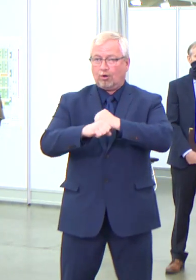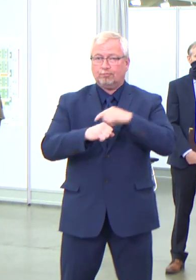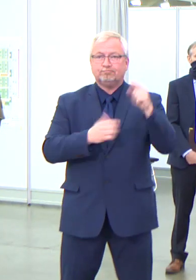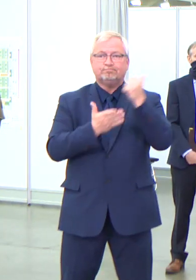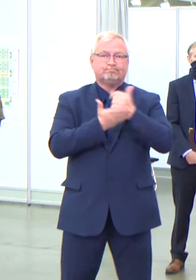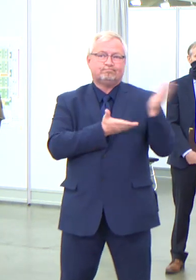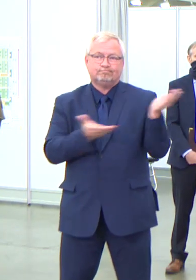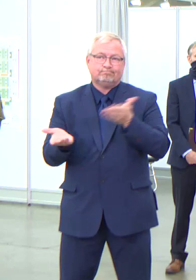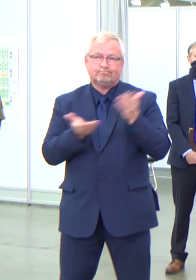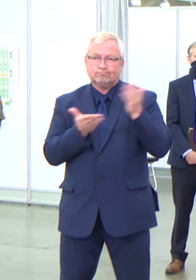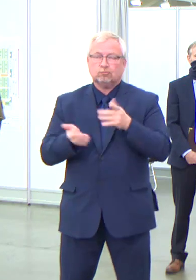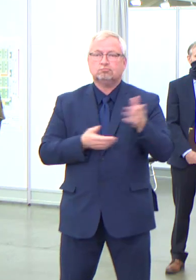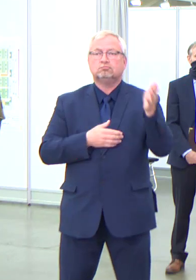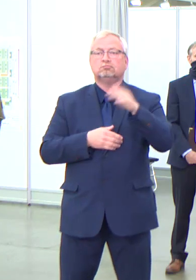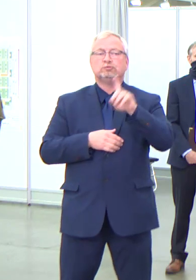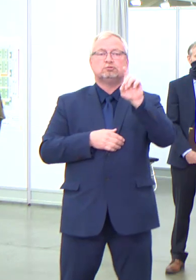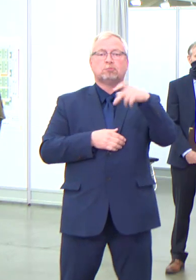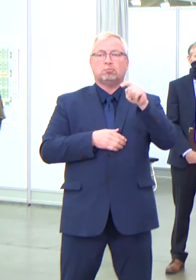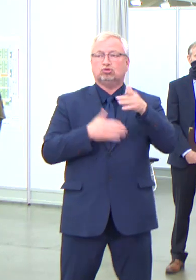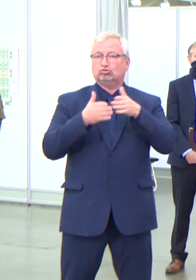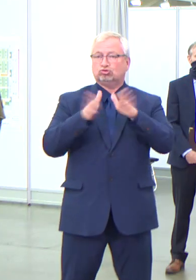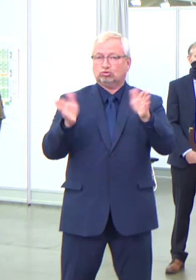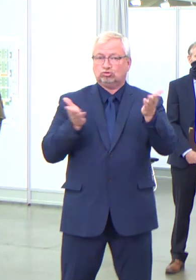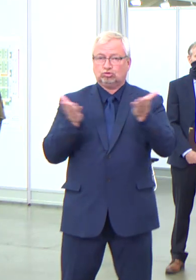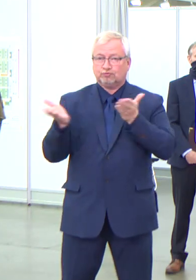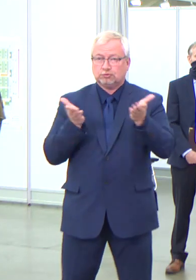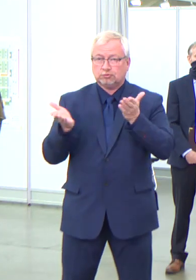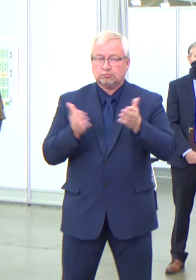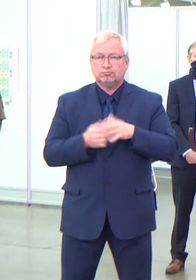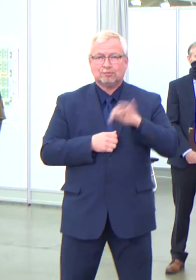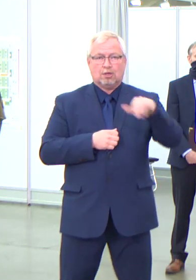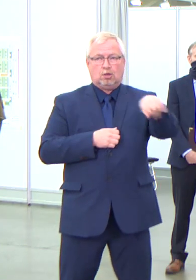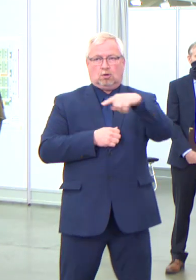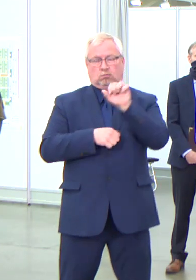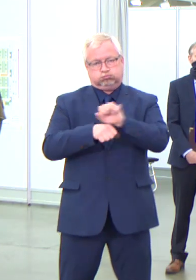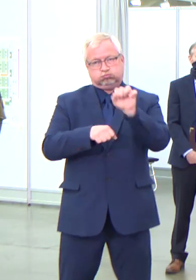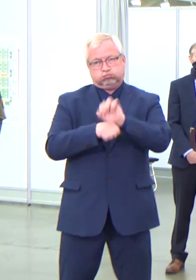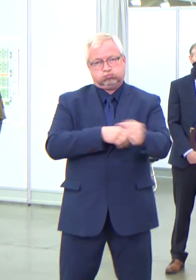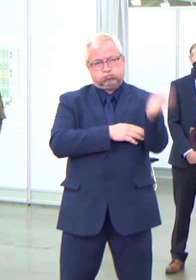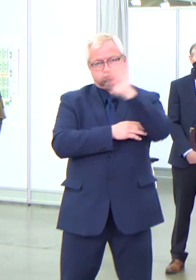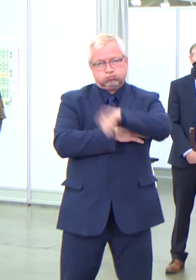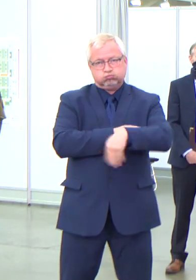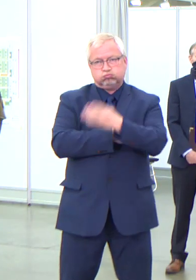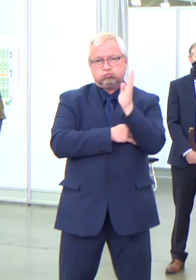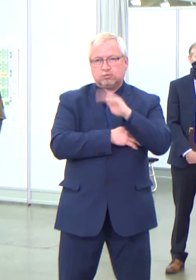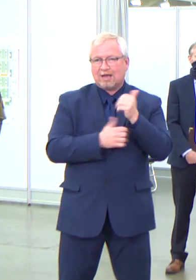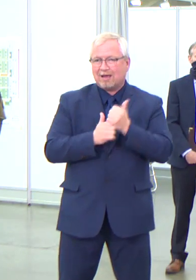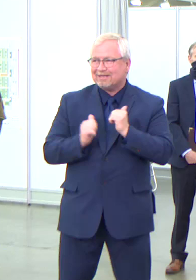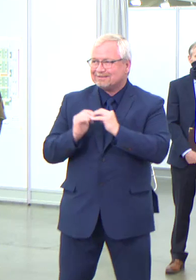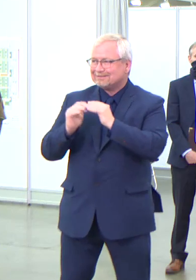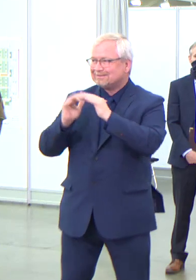I want to thank the Maryland National Guard and our Department of General Services team for working around the clock to basically